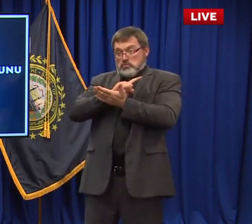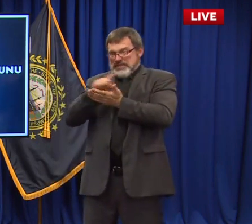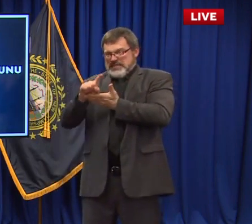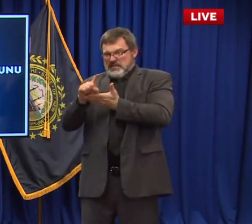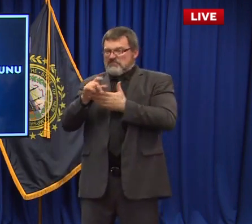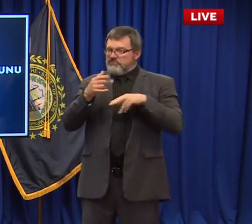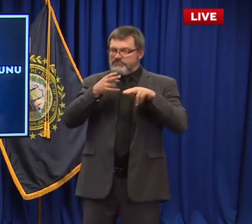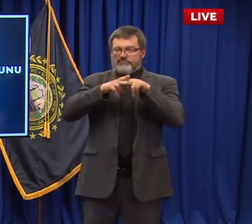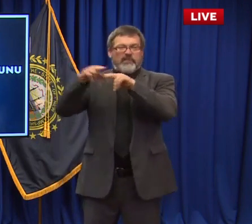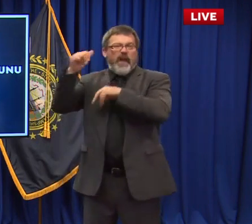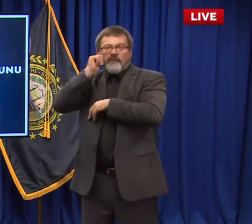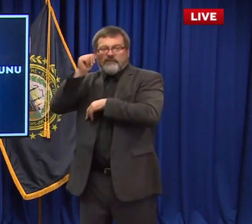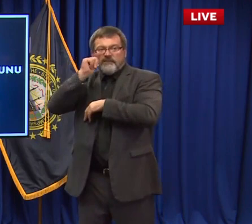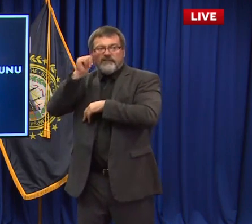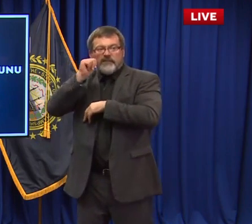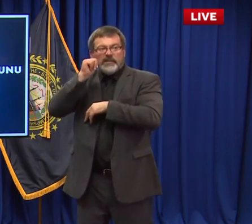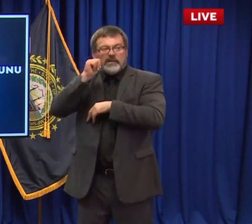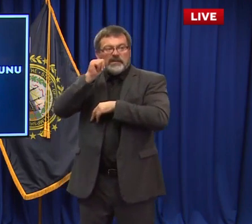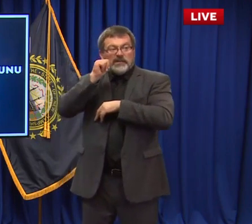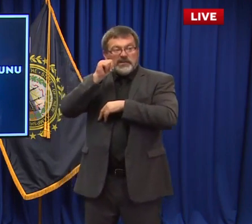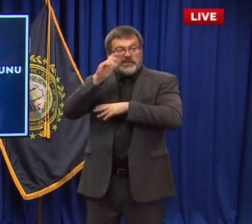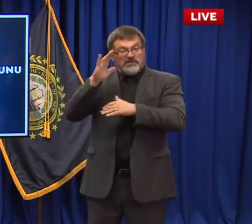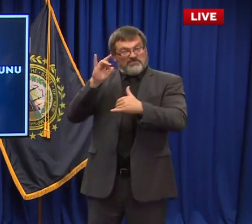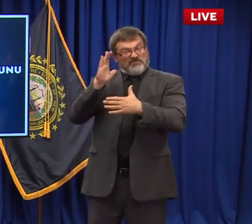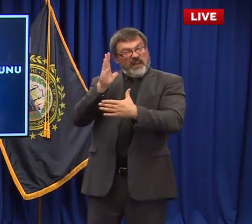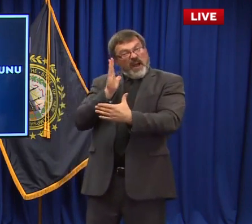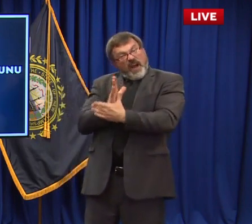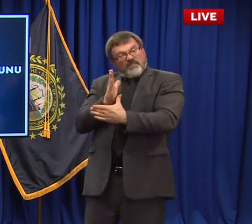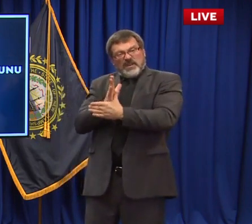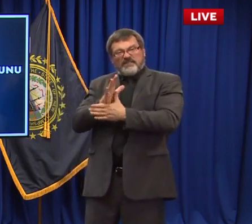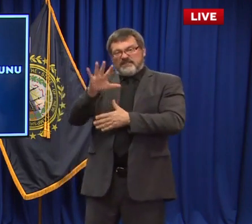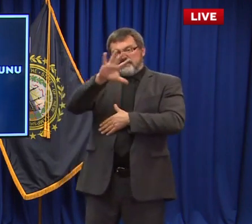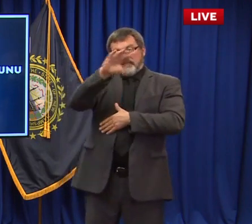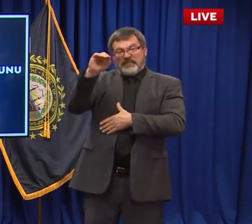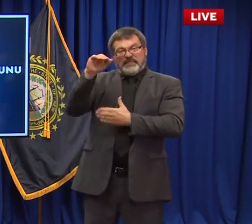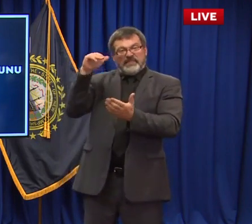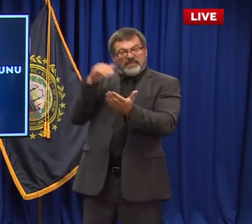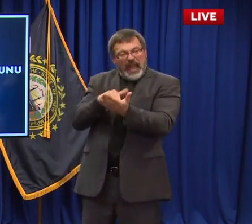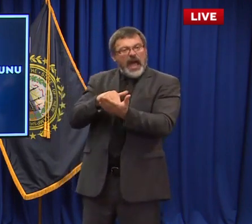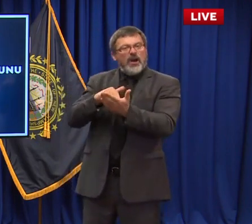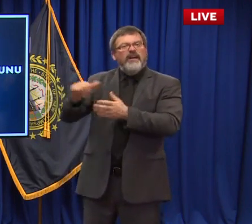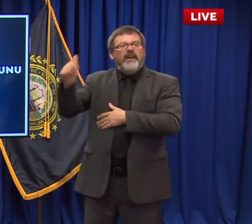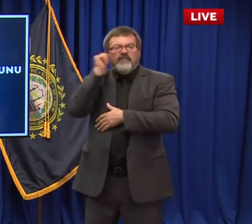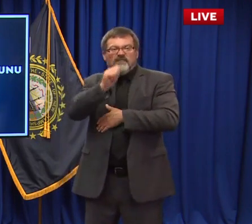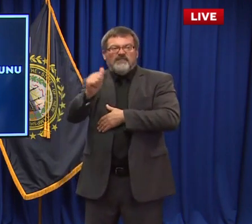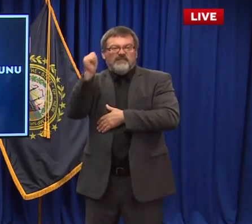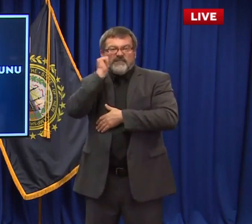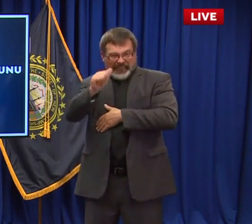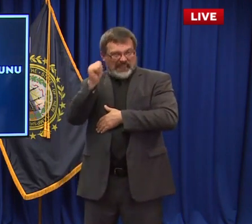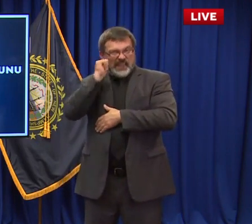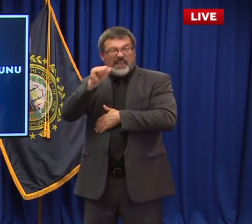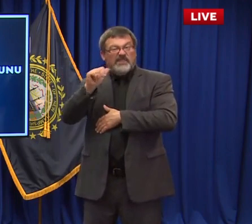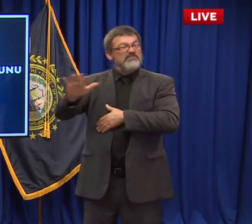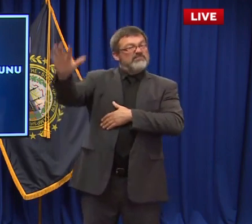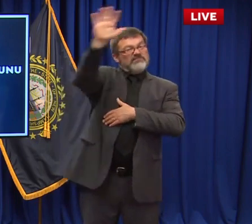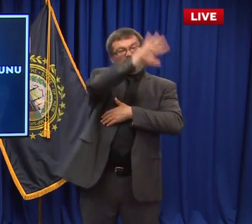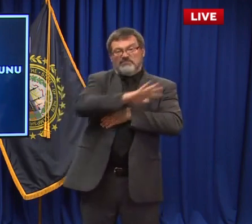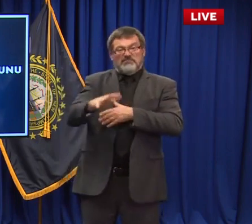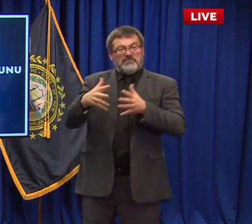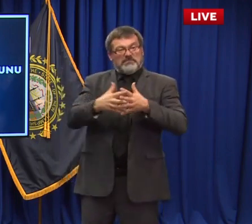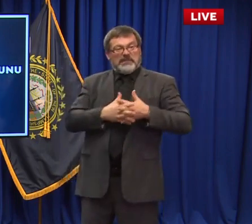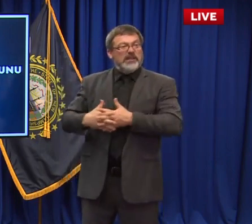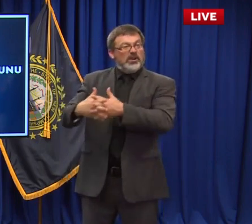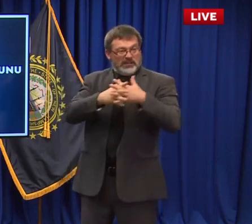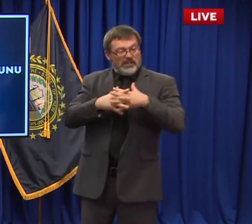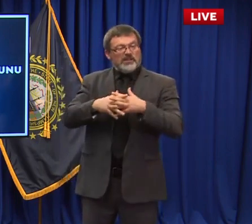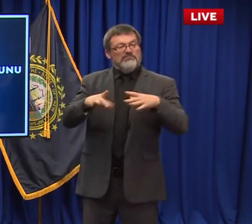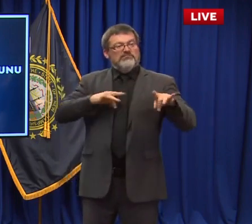IN THE LAST WEEK ON A DAILY BASIS, THERE’S BEEN AN AVERAGE OF 50,000 NEW CASES NATIONALLY OF COVID-19.